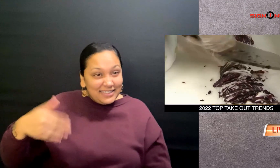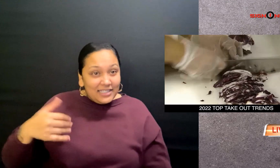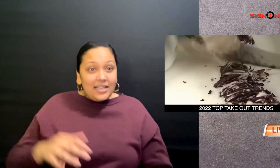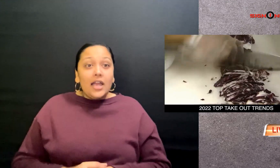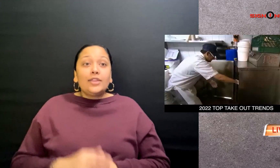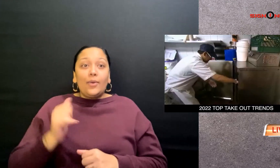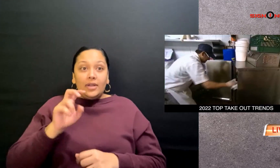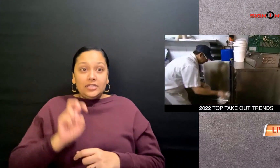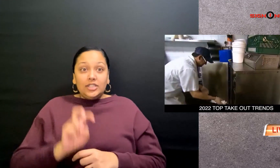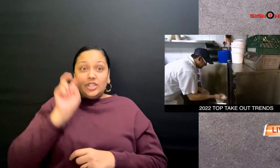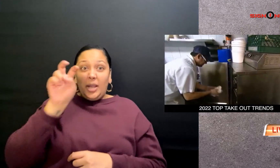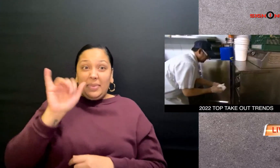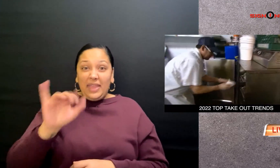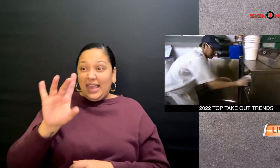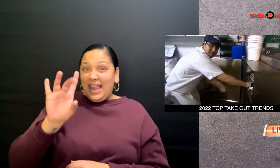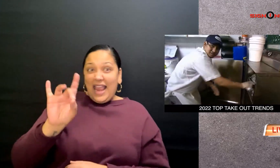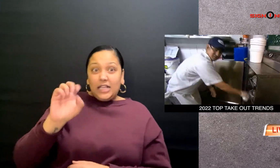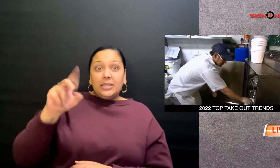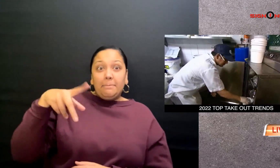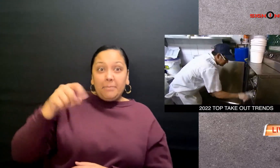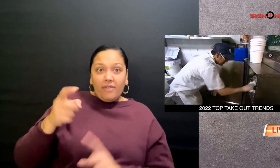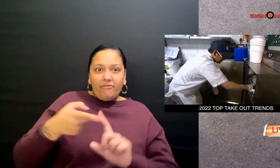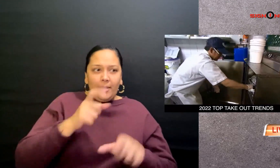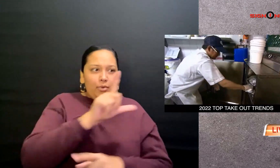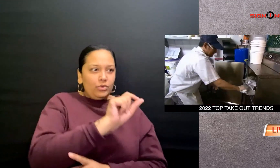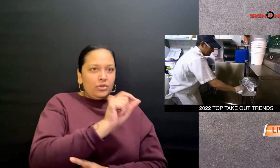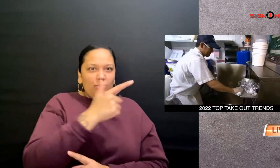burritos jumped up eight spots from 2021